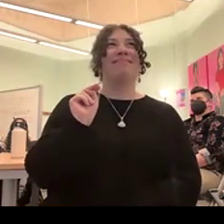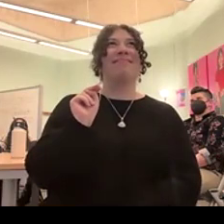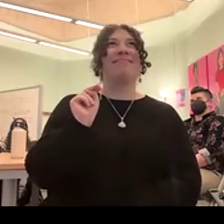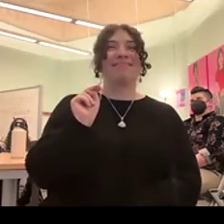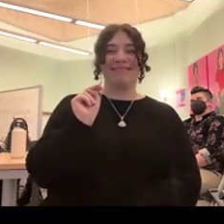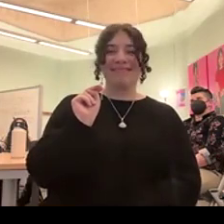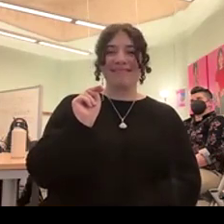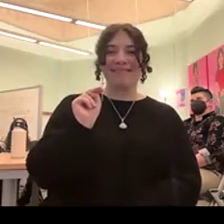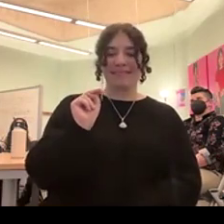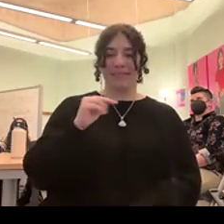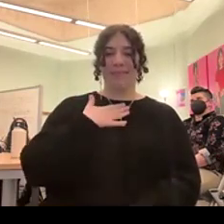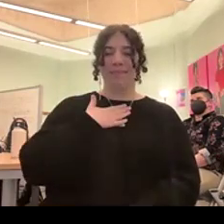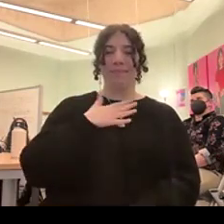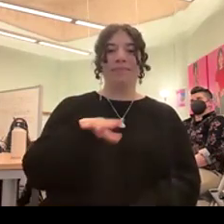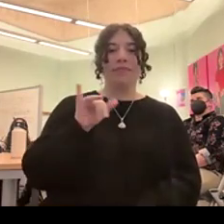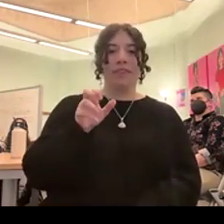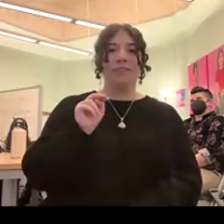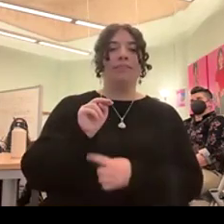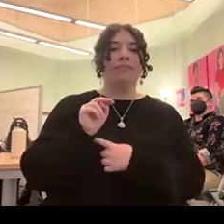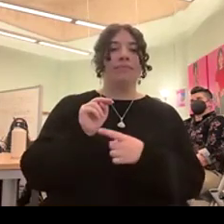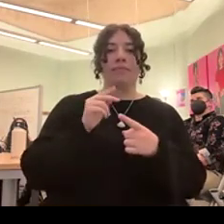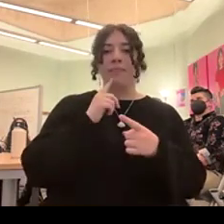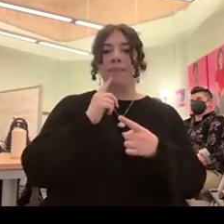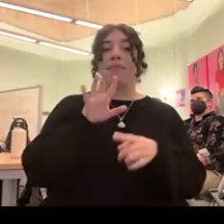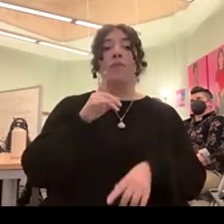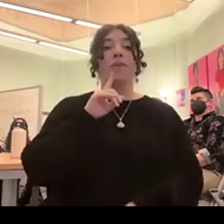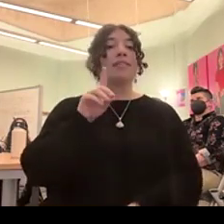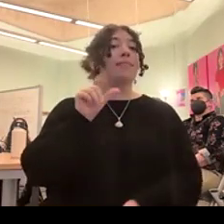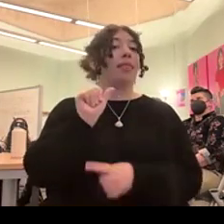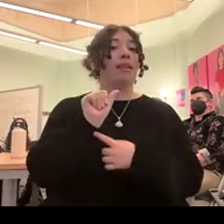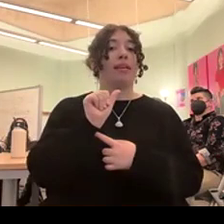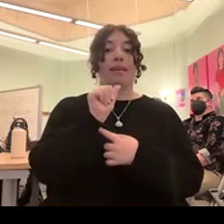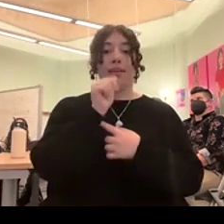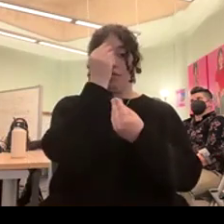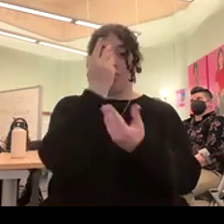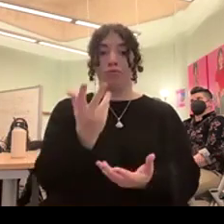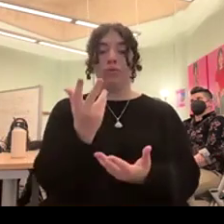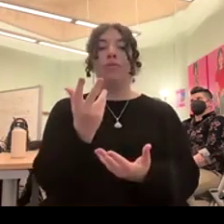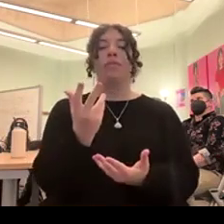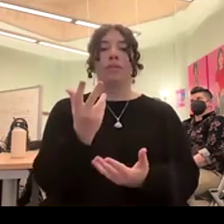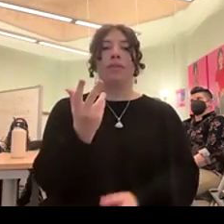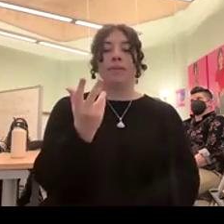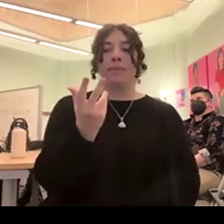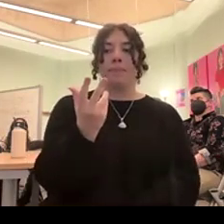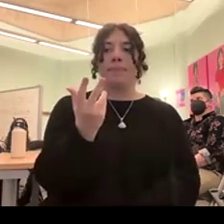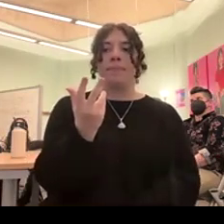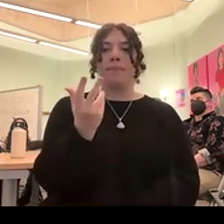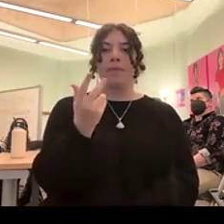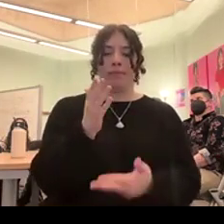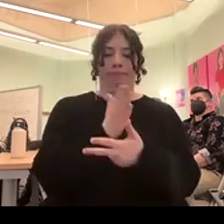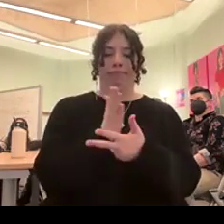Thanks Jordan. This is Javin. [Clears throat] Excuse me. So, for disability disclosure,